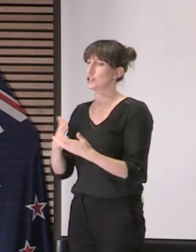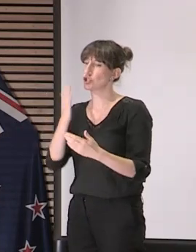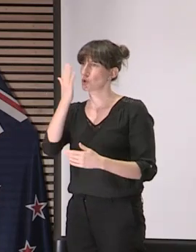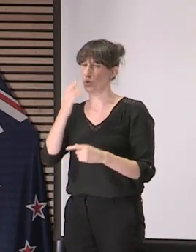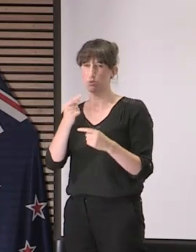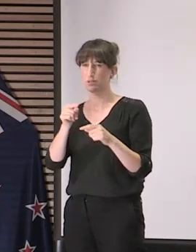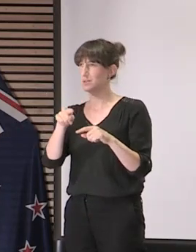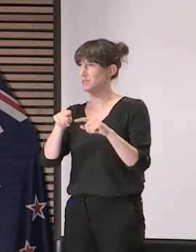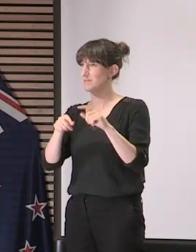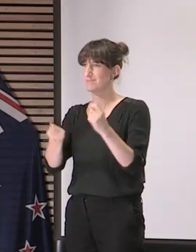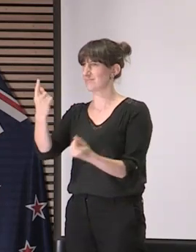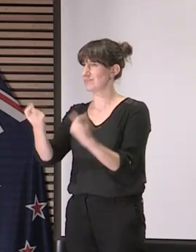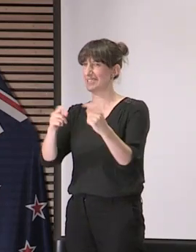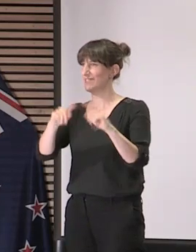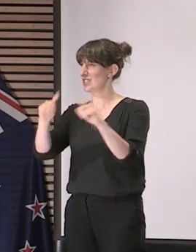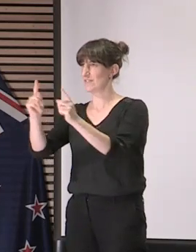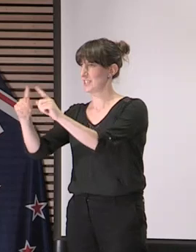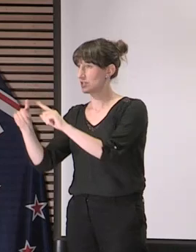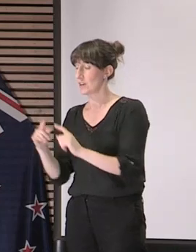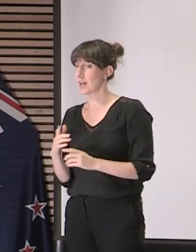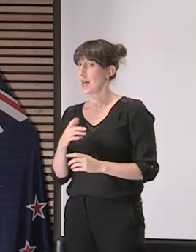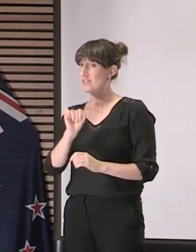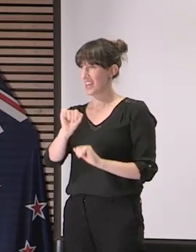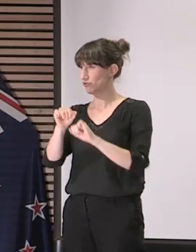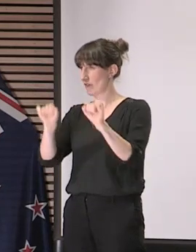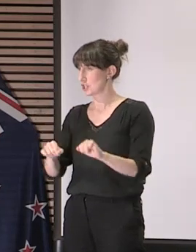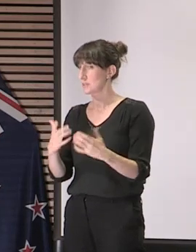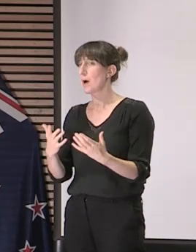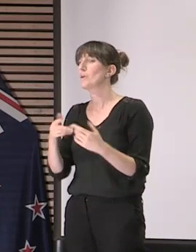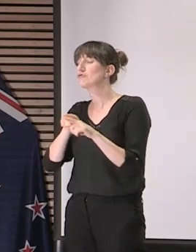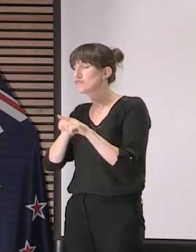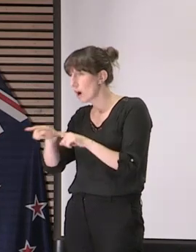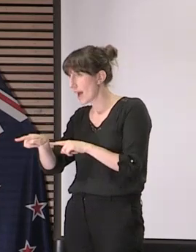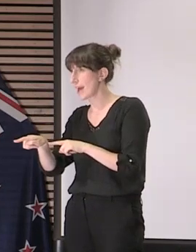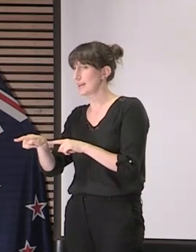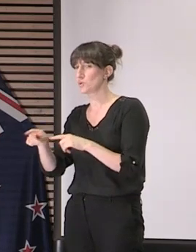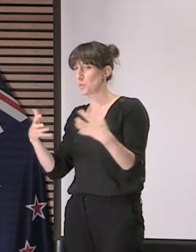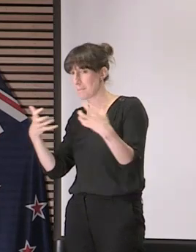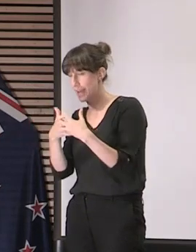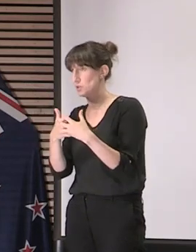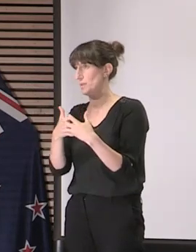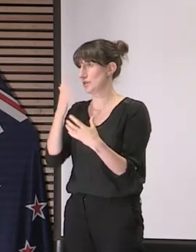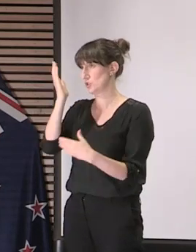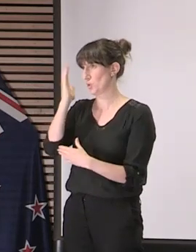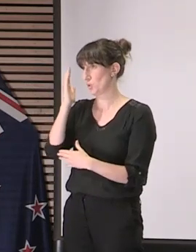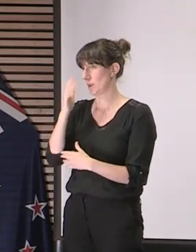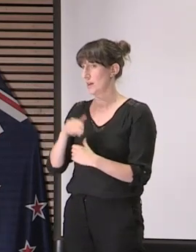we're talking about doing something at scale, at speed, and schools structure their programmes differently. But we'll work very hard to make